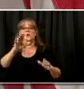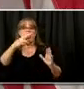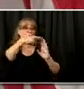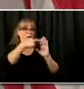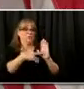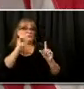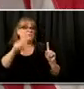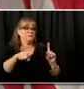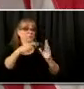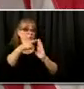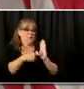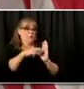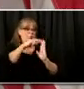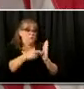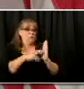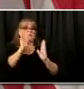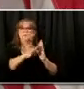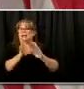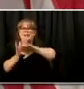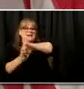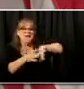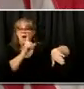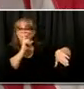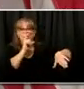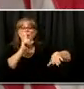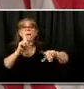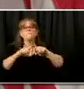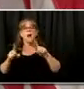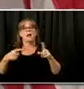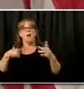we want them enrolled next week, next month, as soon as they can for the benefit of their kids.